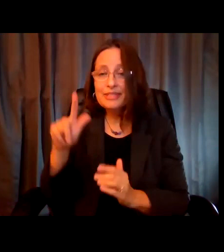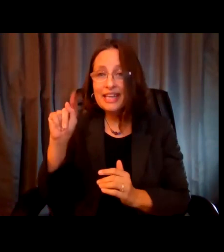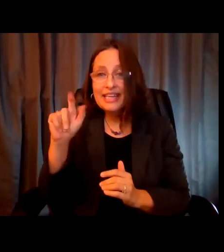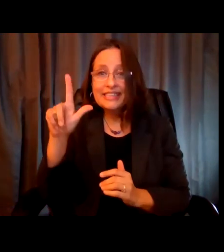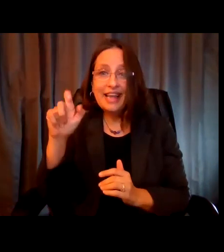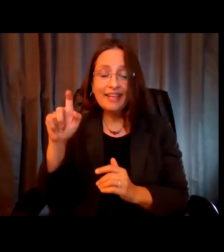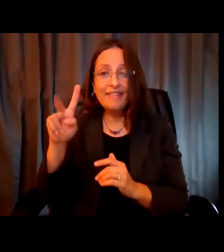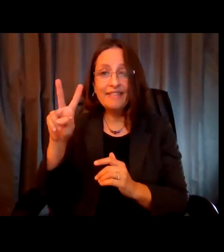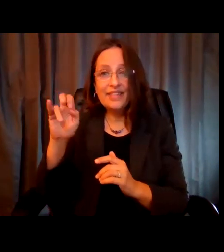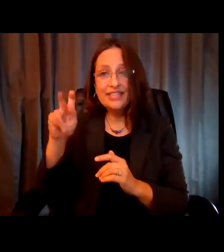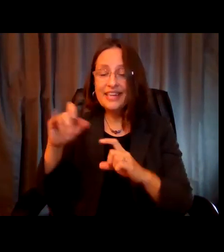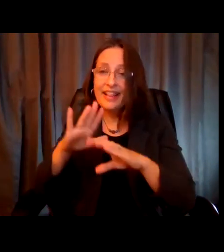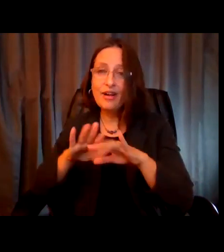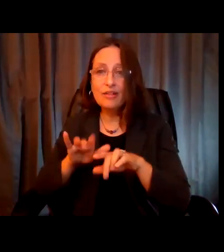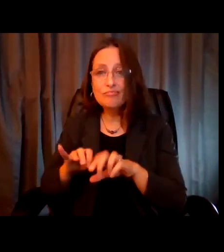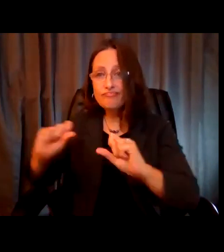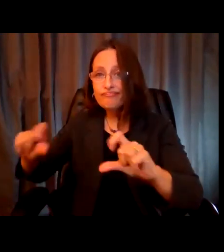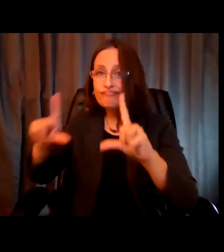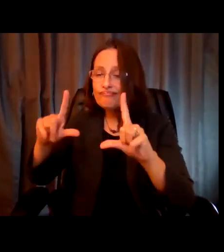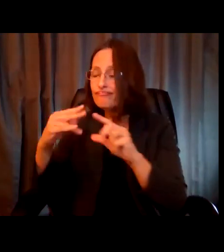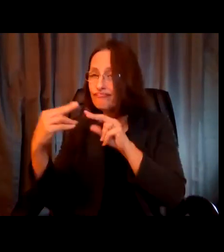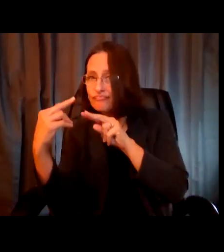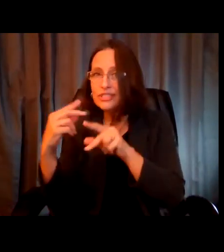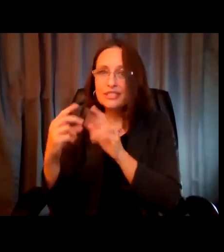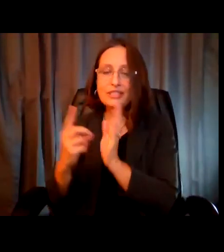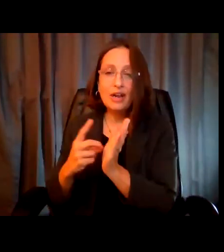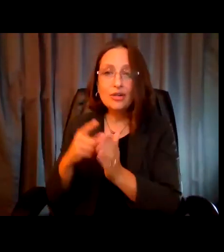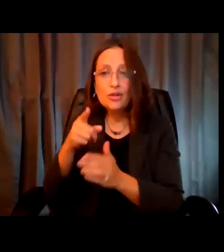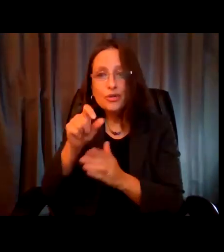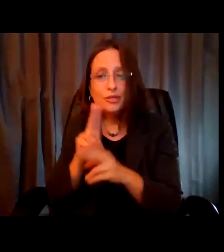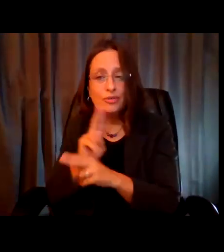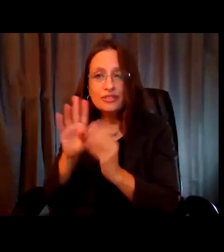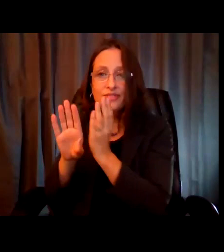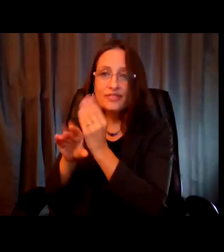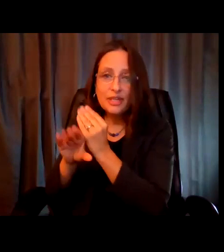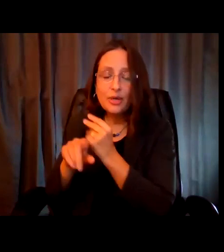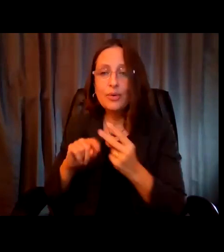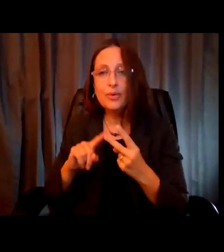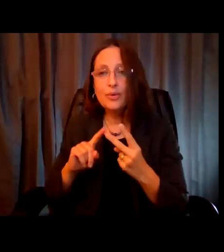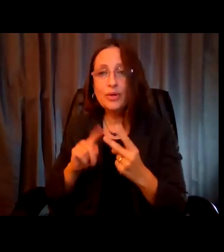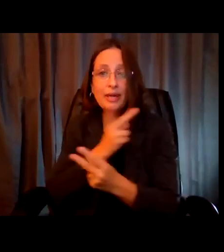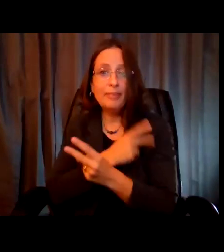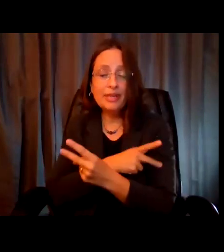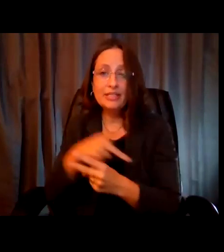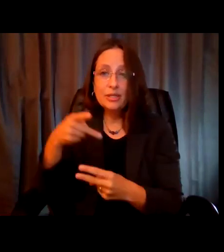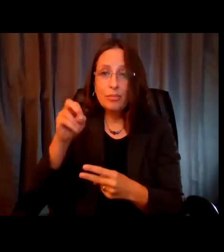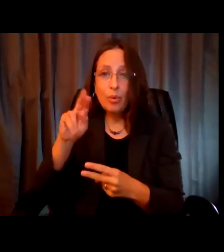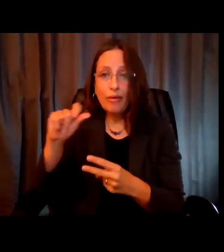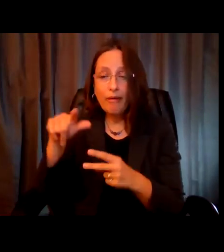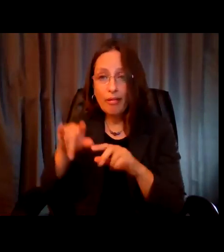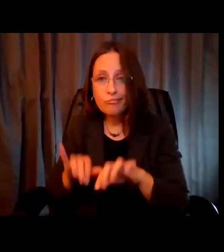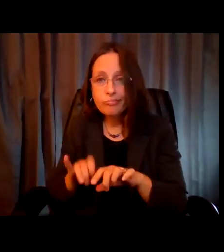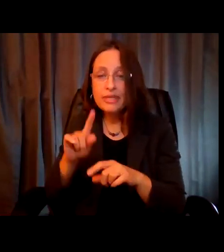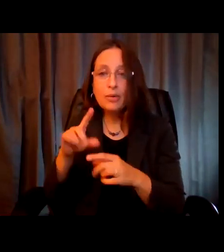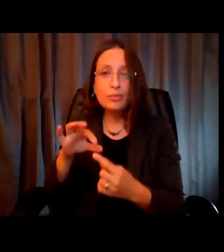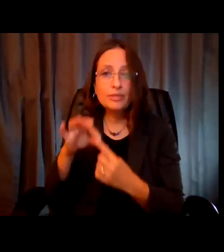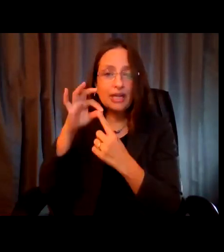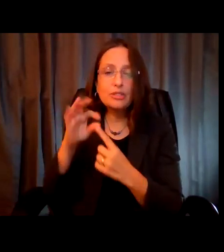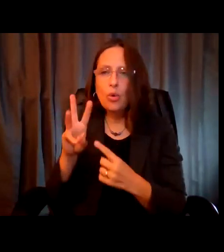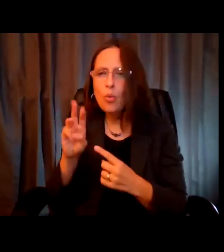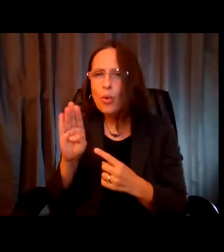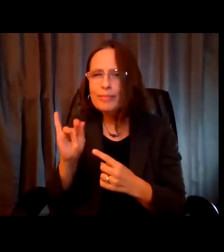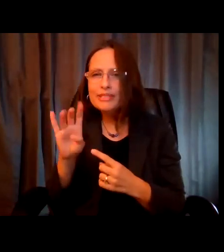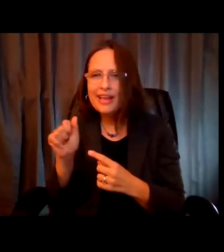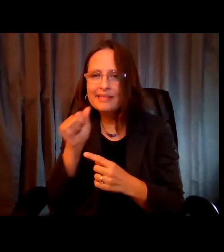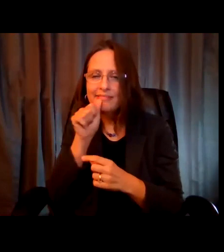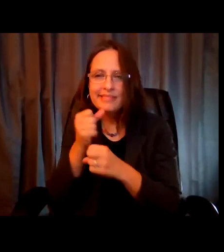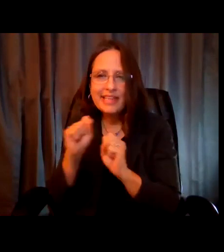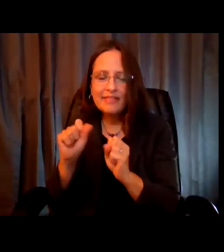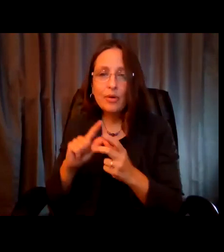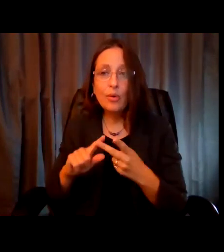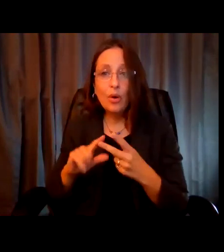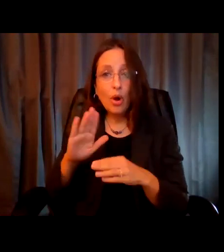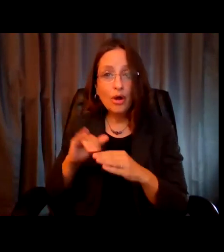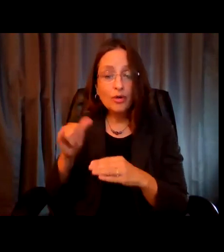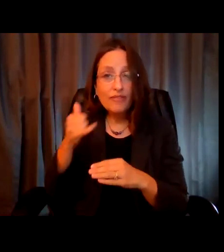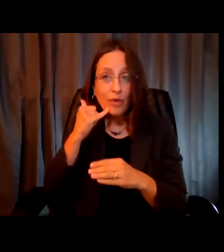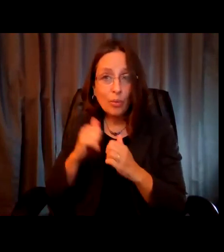care to point of care. System care is important. These are the policies, procedures, laws, your